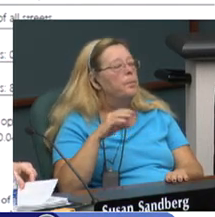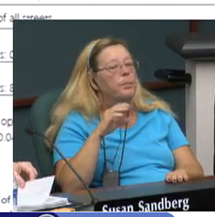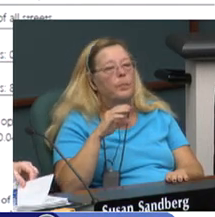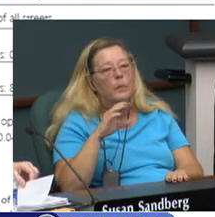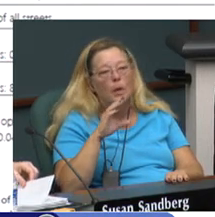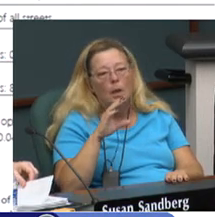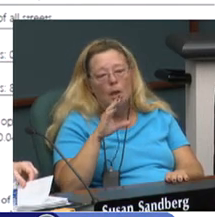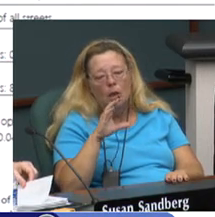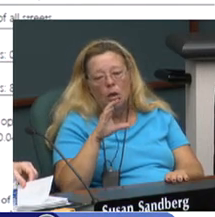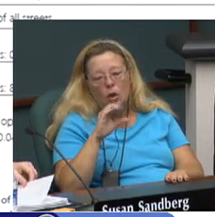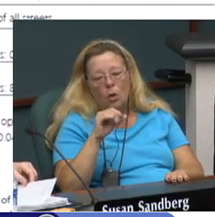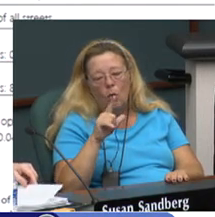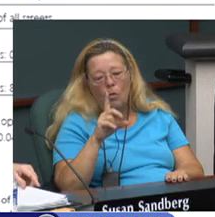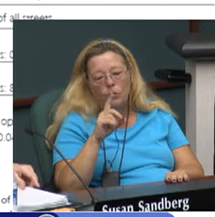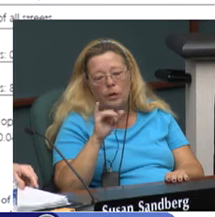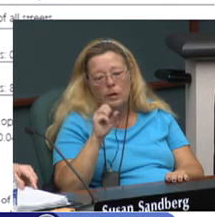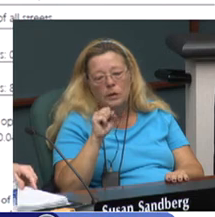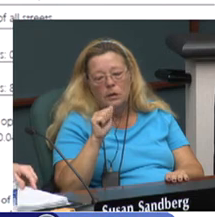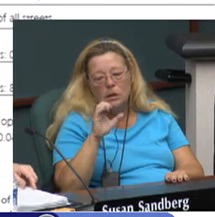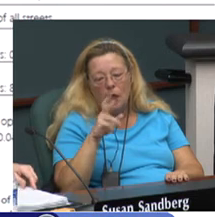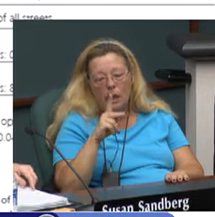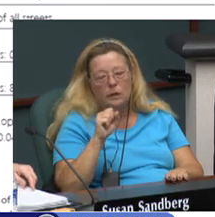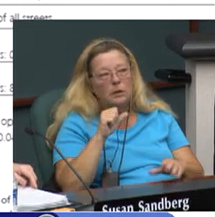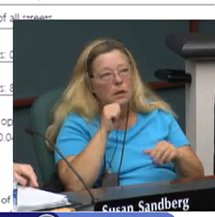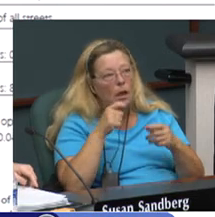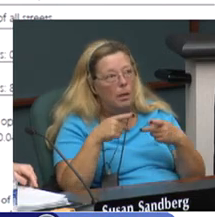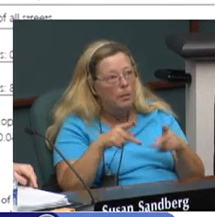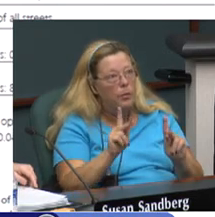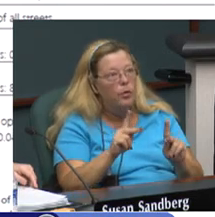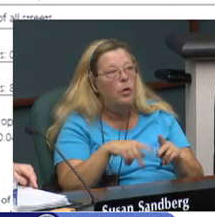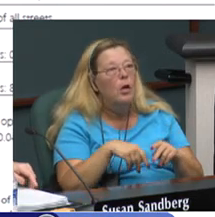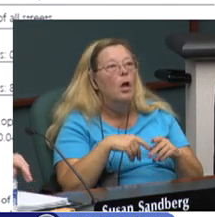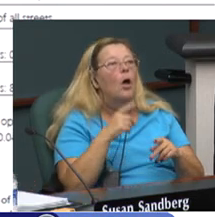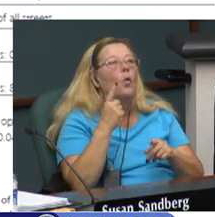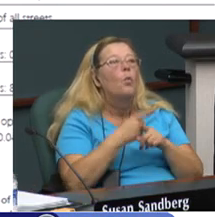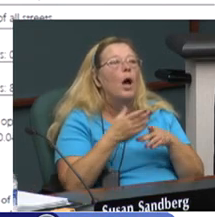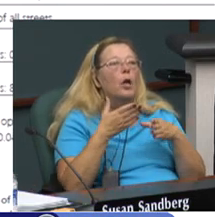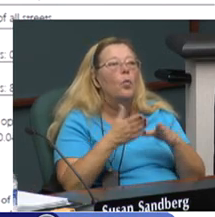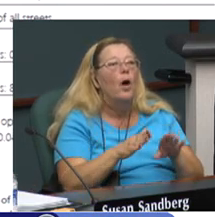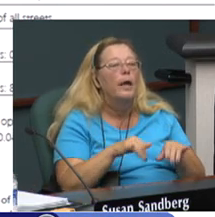permitted looking at right away standards references the transportation